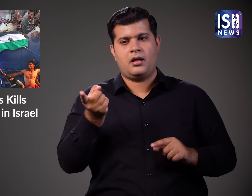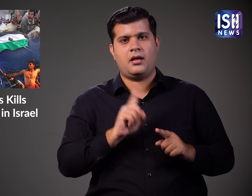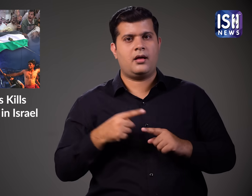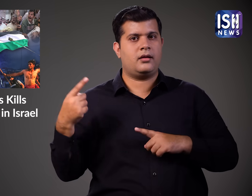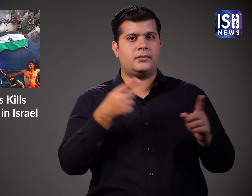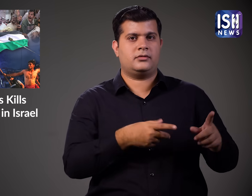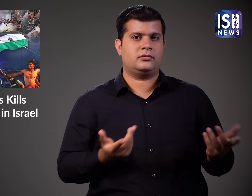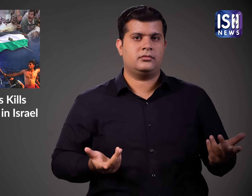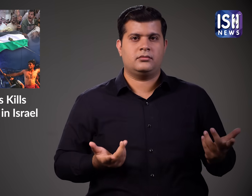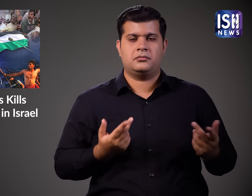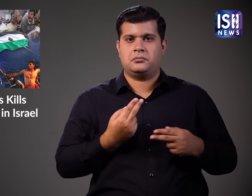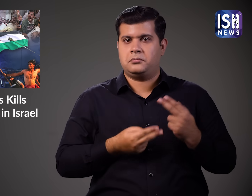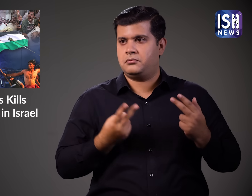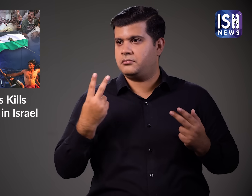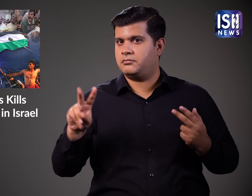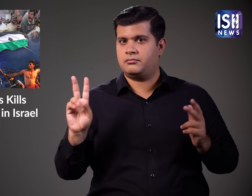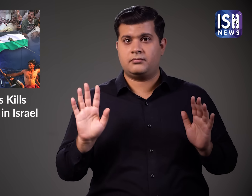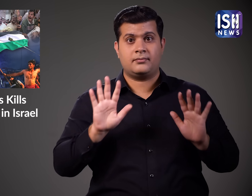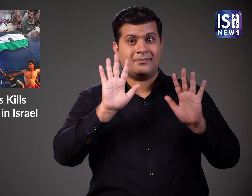Now they have been attacked. A different view again!